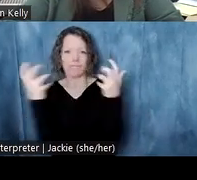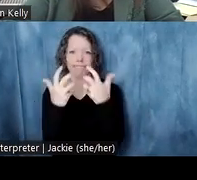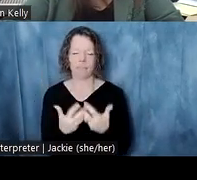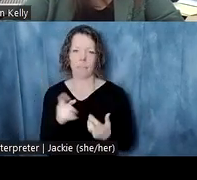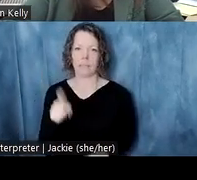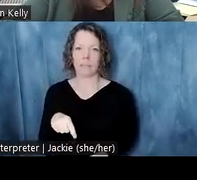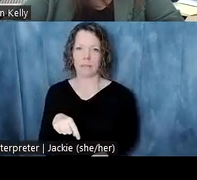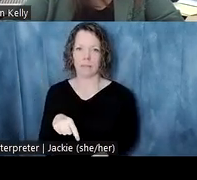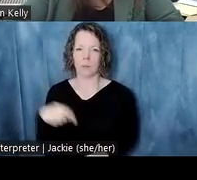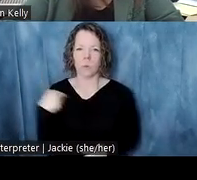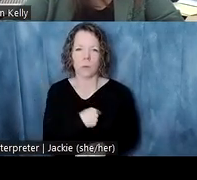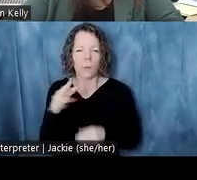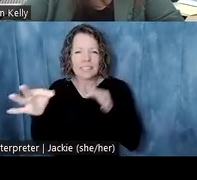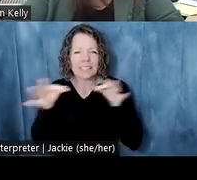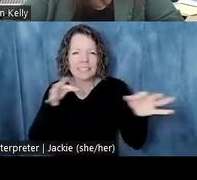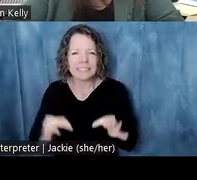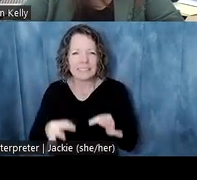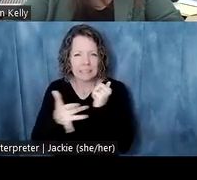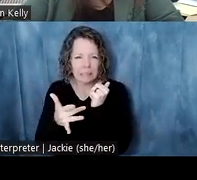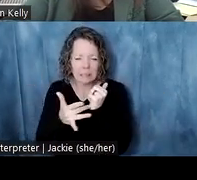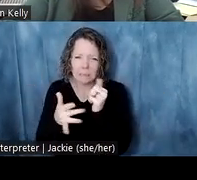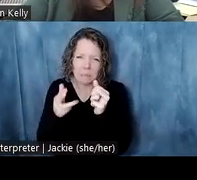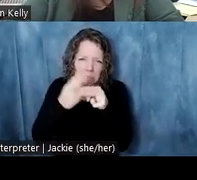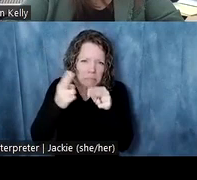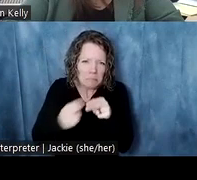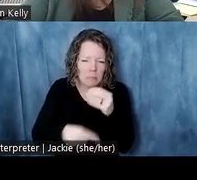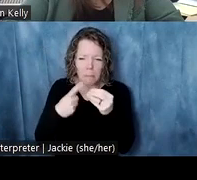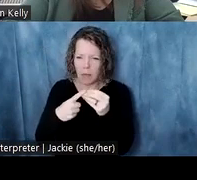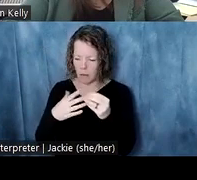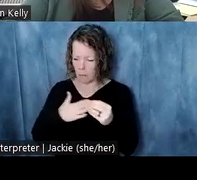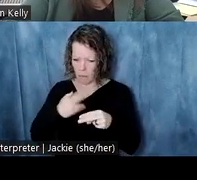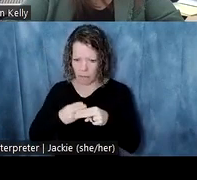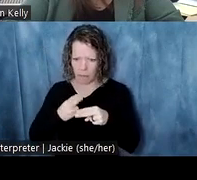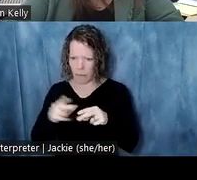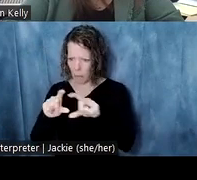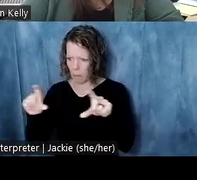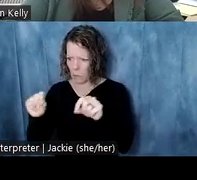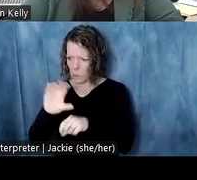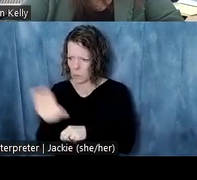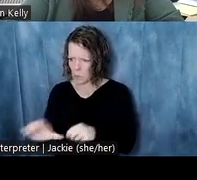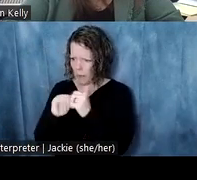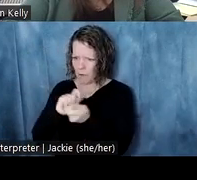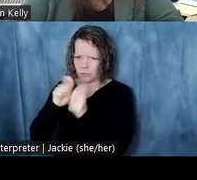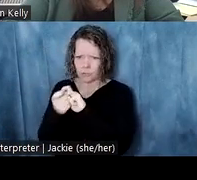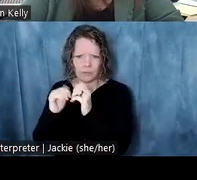as we go through a few technical assistance points over the next few slides, but please know too that